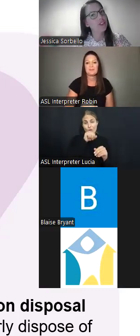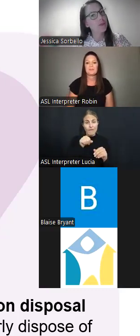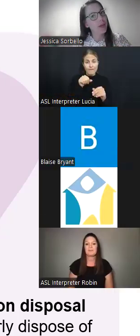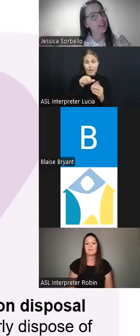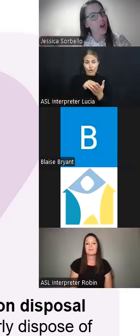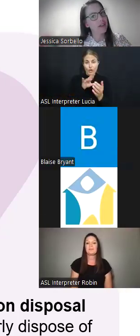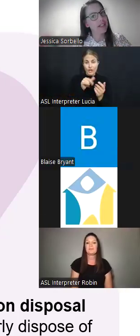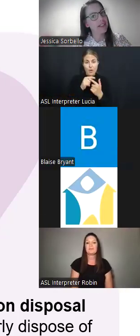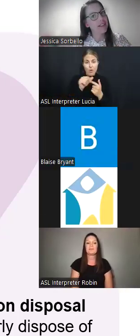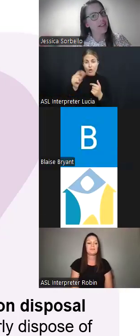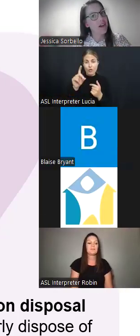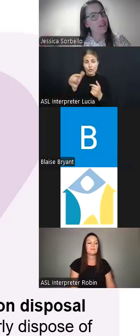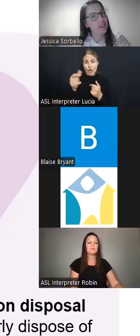»BLAISE BRYANT: Right? I mean as we should. [Laughter